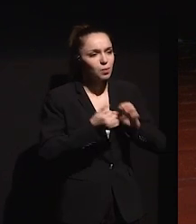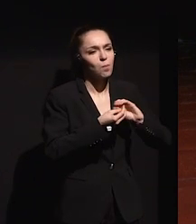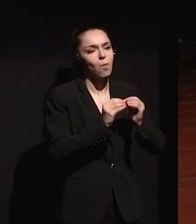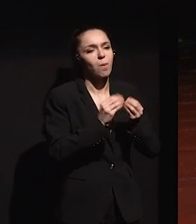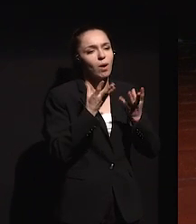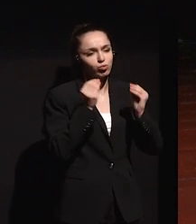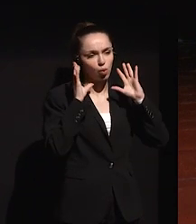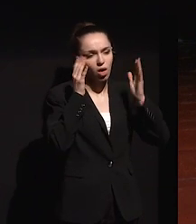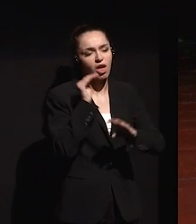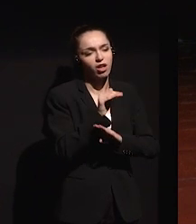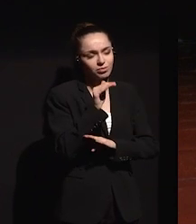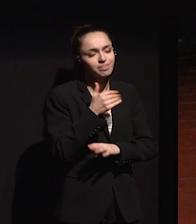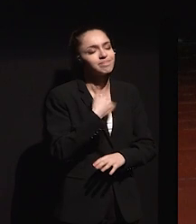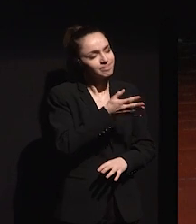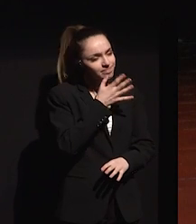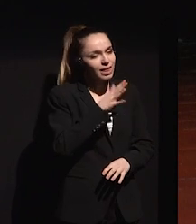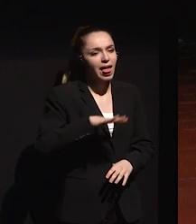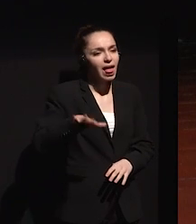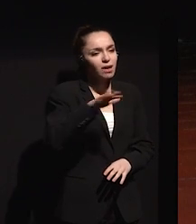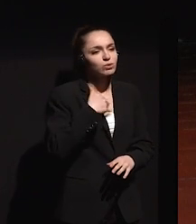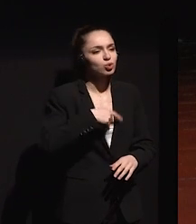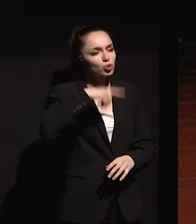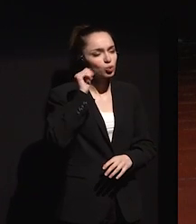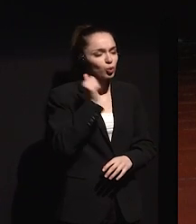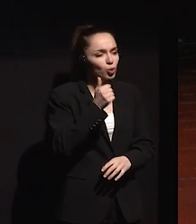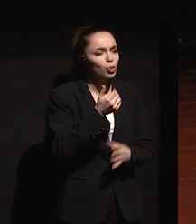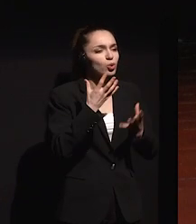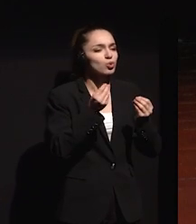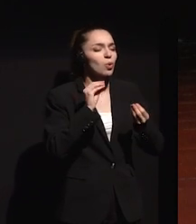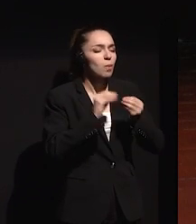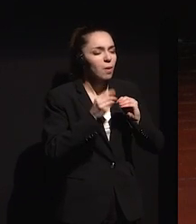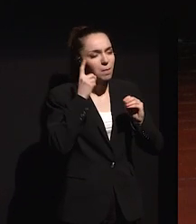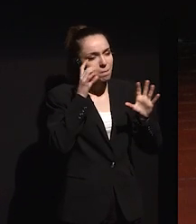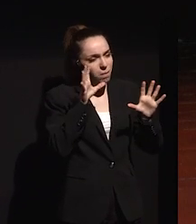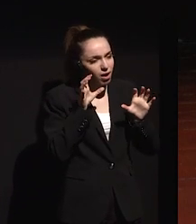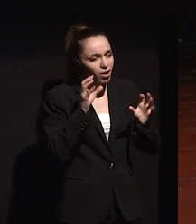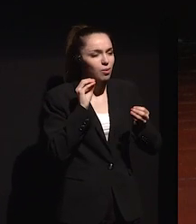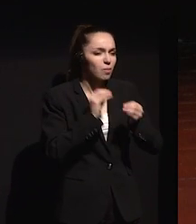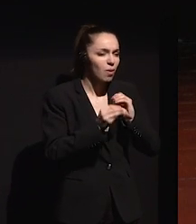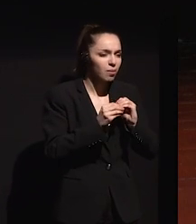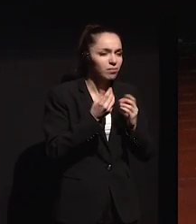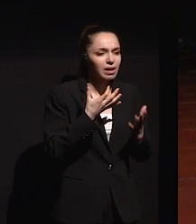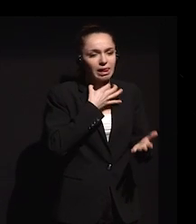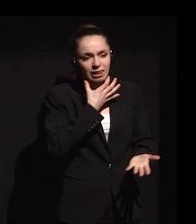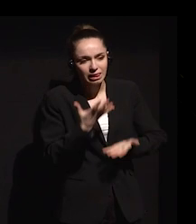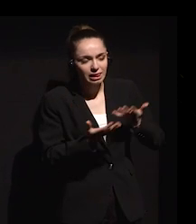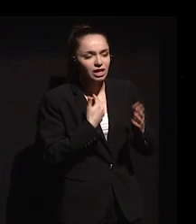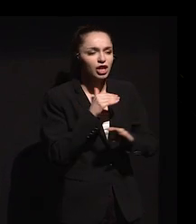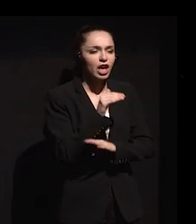I know we spend our daily lives dealing with dozens of overlapping issues.